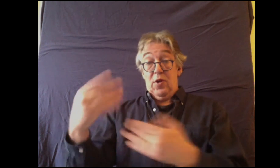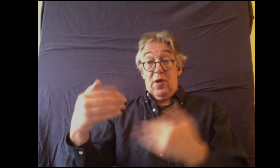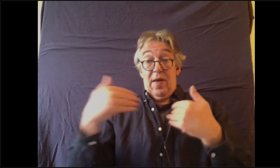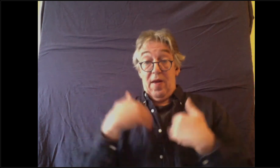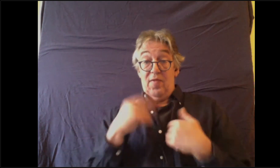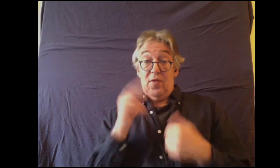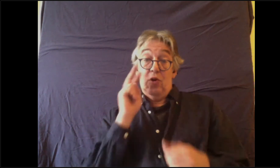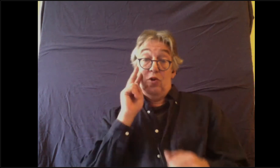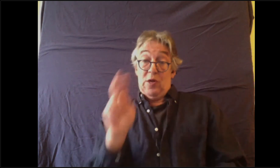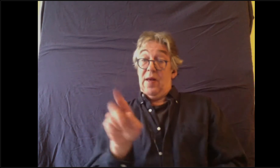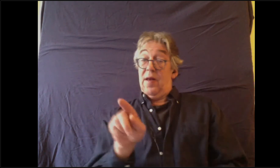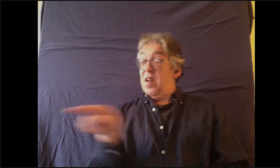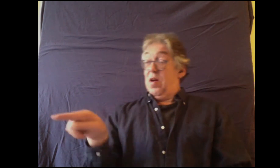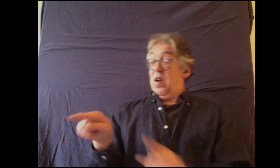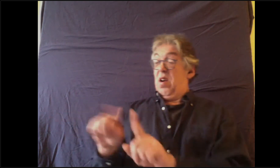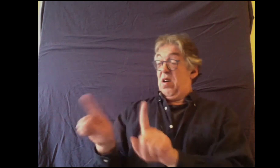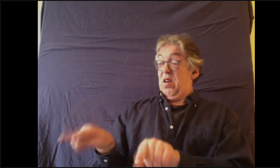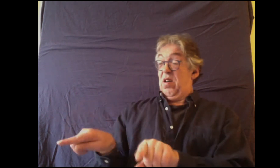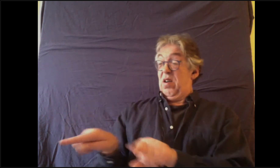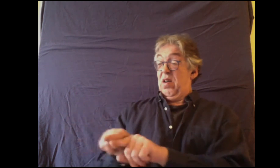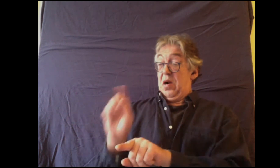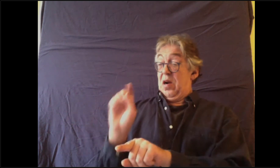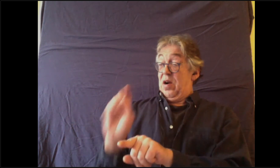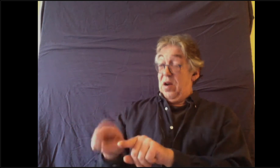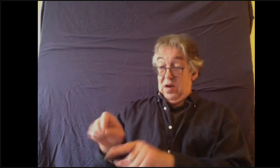If you click on it you'll have access to the captions.